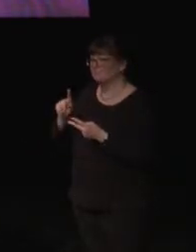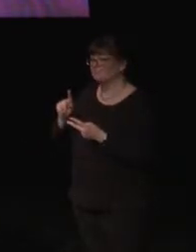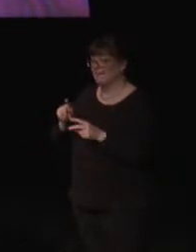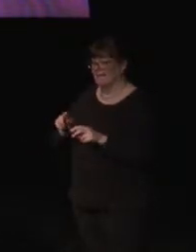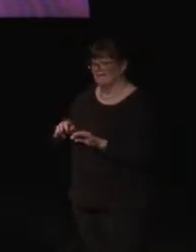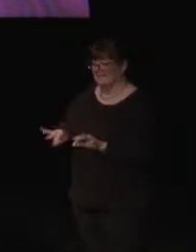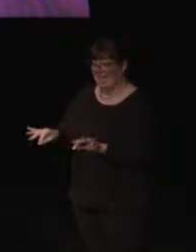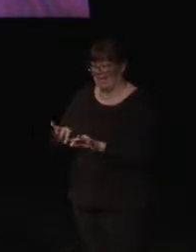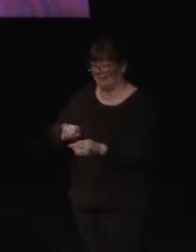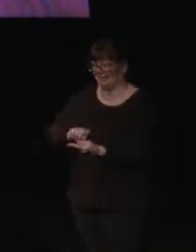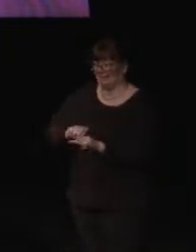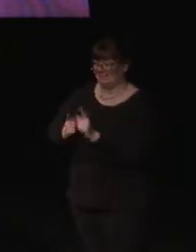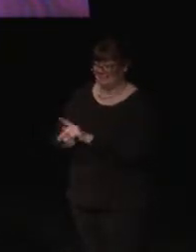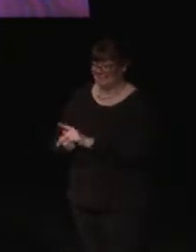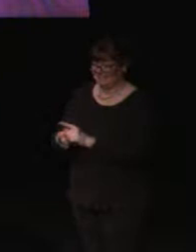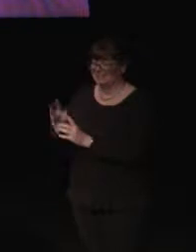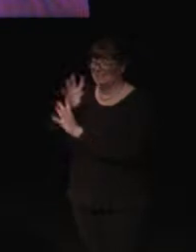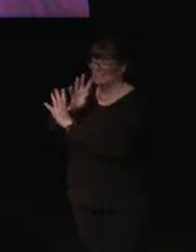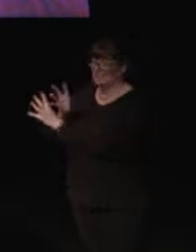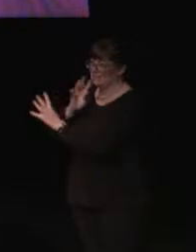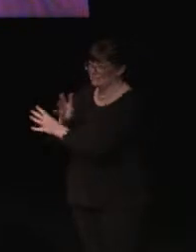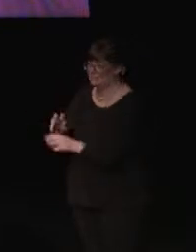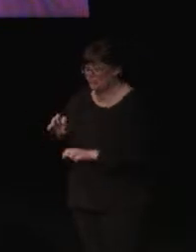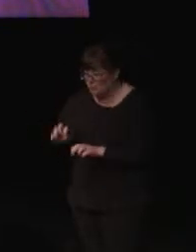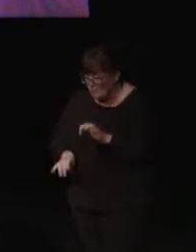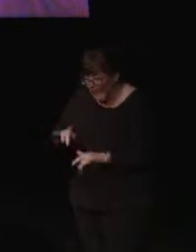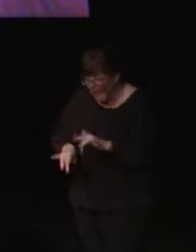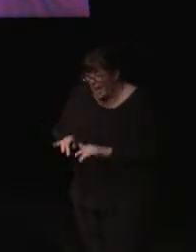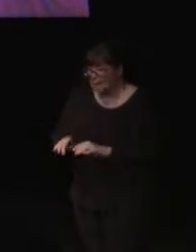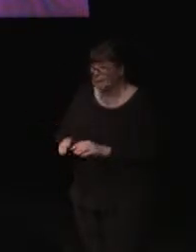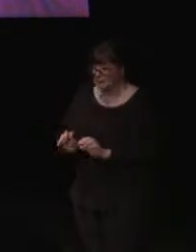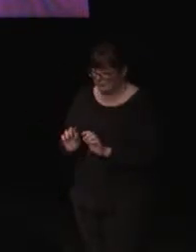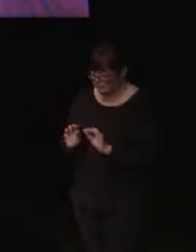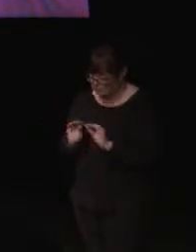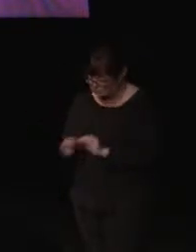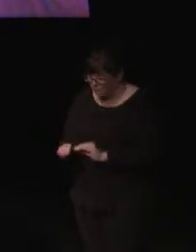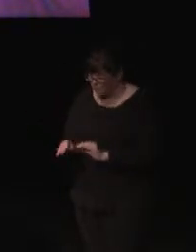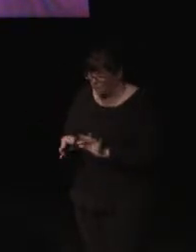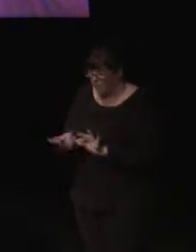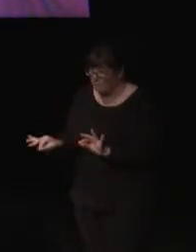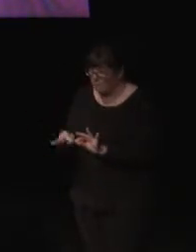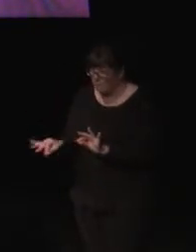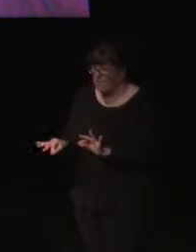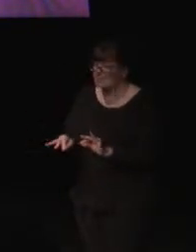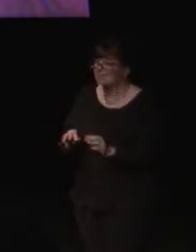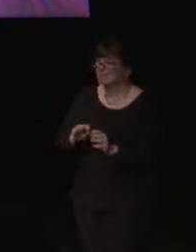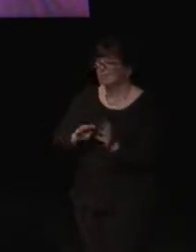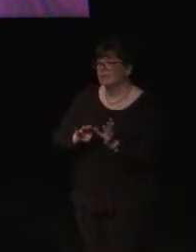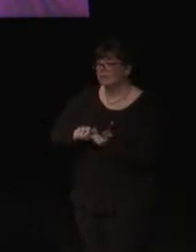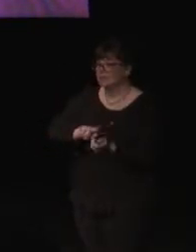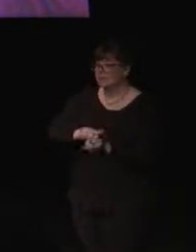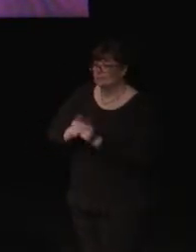So, having folks type or enter a phrase and then that drives speech synthesis or a synthesized voice.